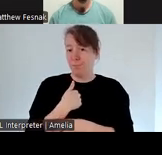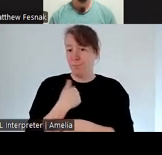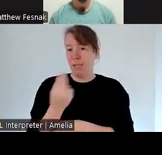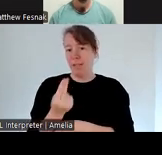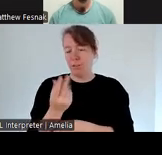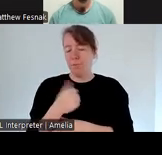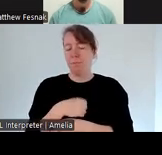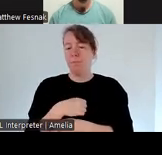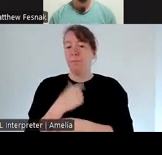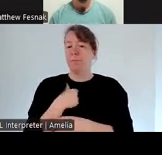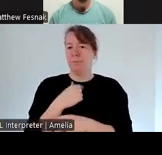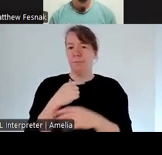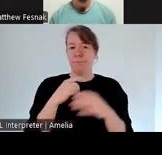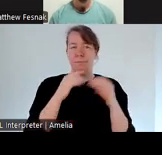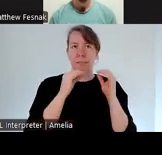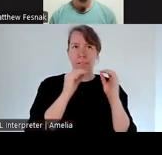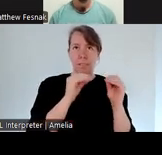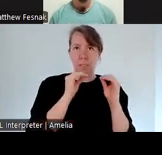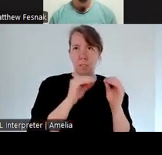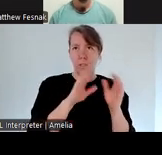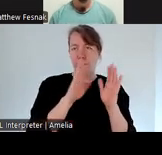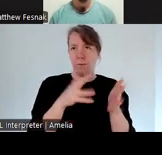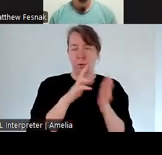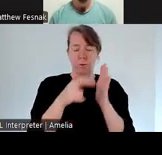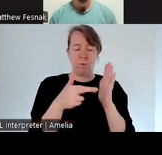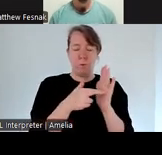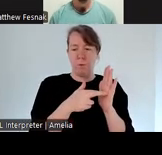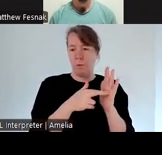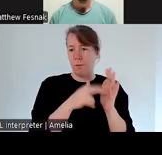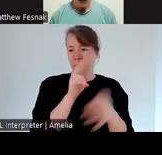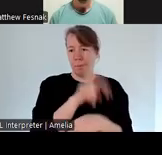in libraries for a while. Um. So I've done a fair amount of